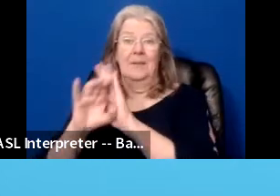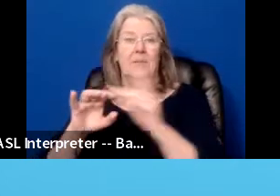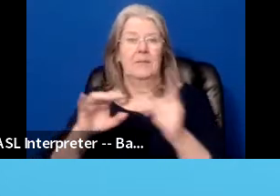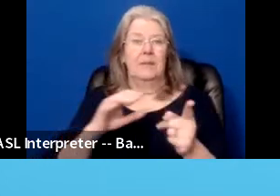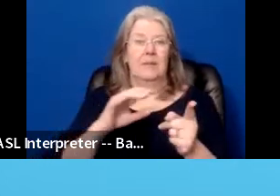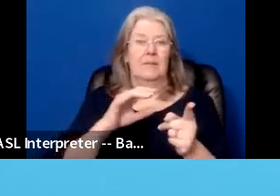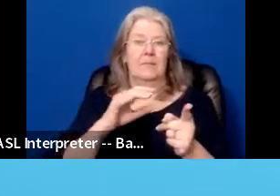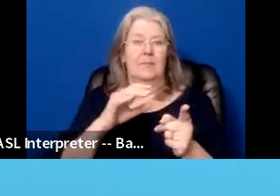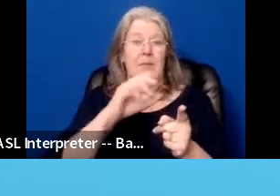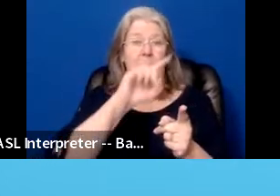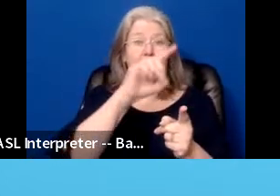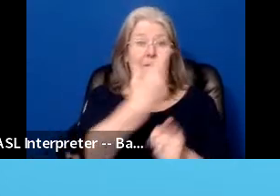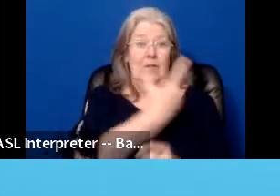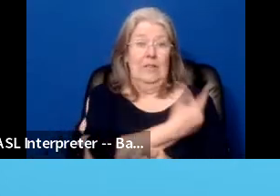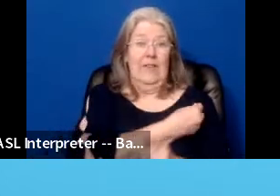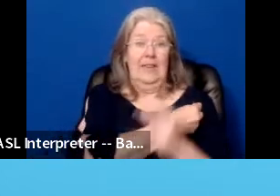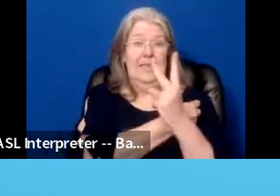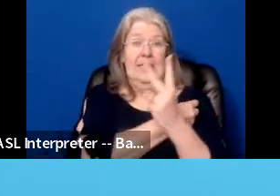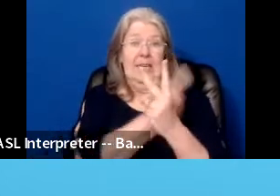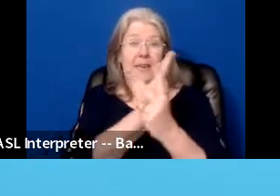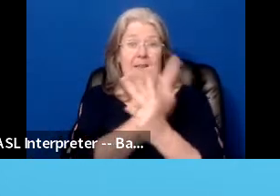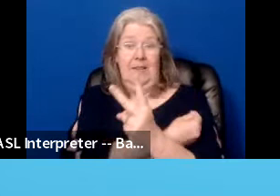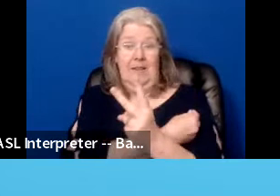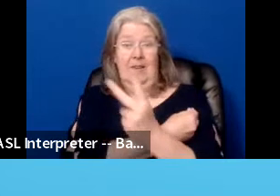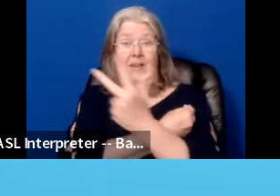the second vaccine, and then you get a booster. And you may actually, I guess, I could have